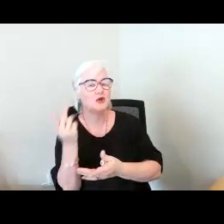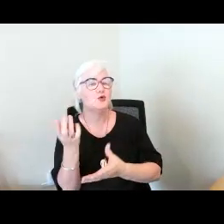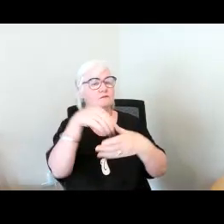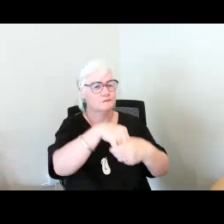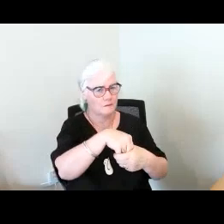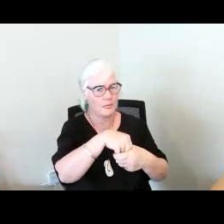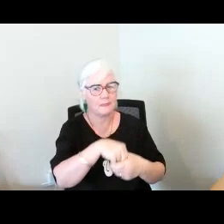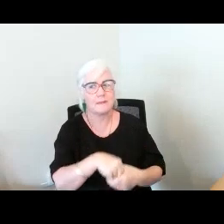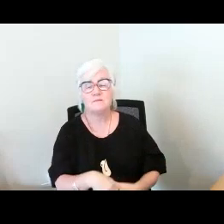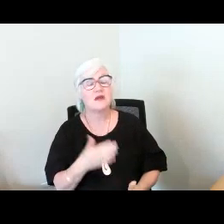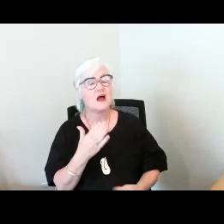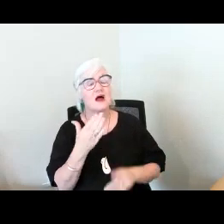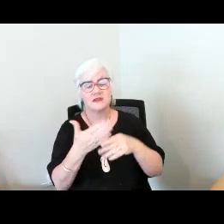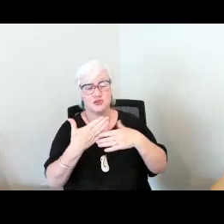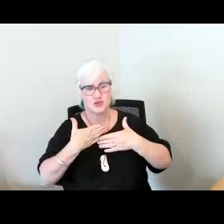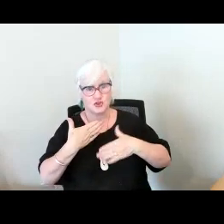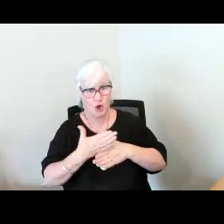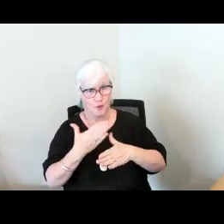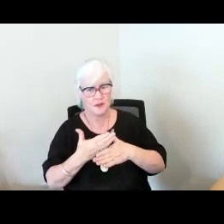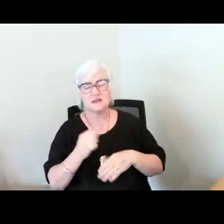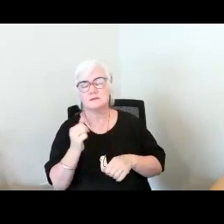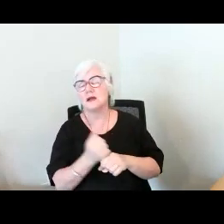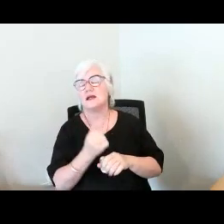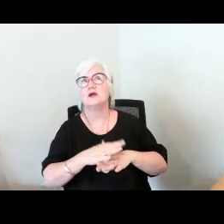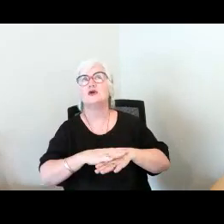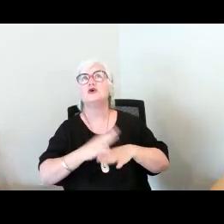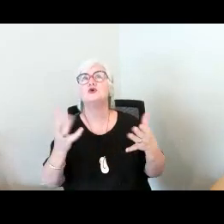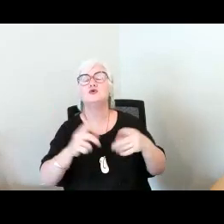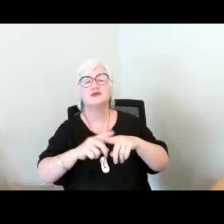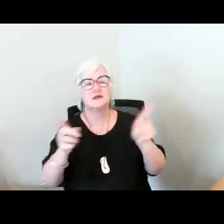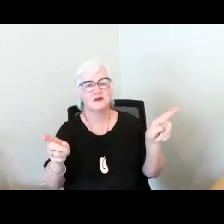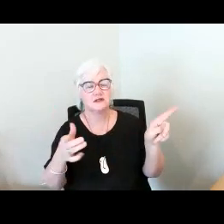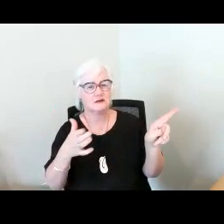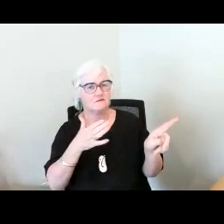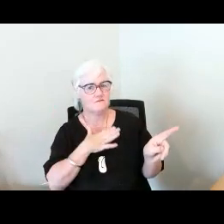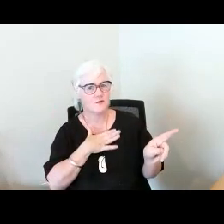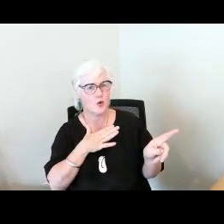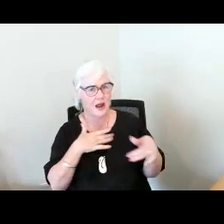my life and now I have a job, and I have wanted since I was 18 years old.